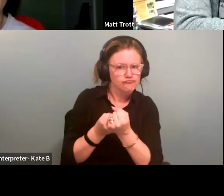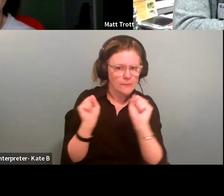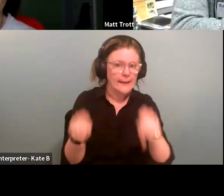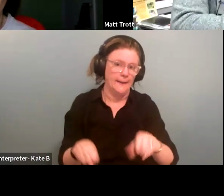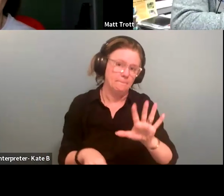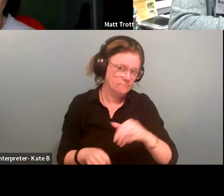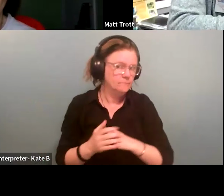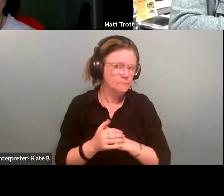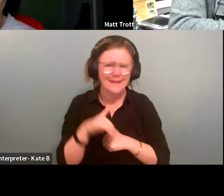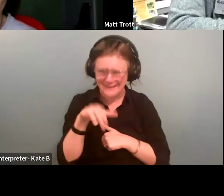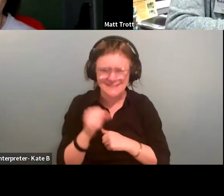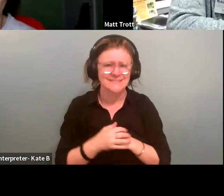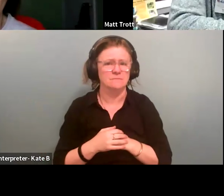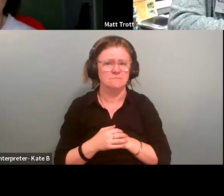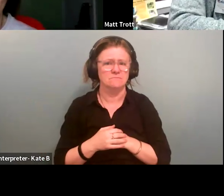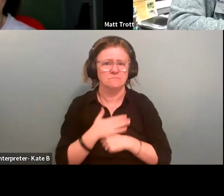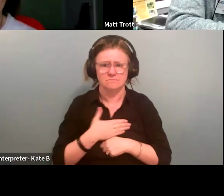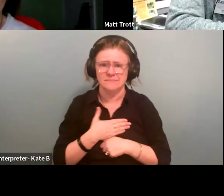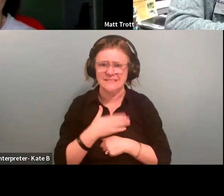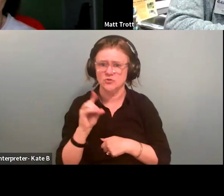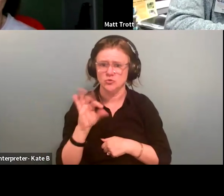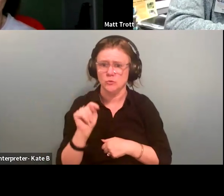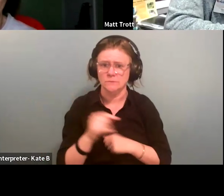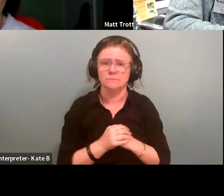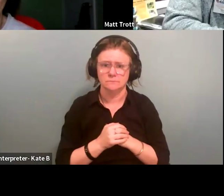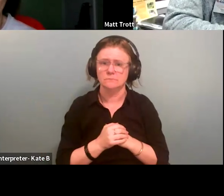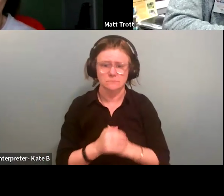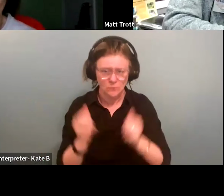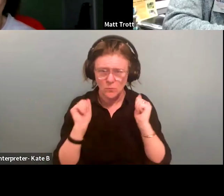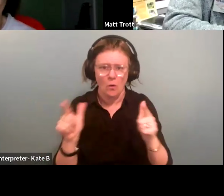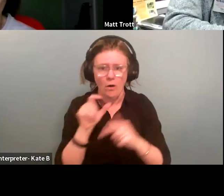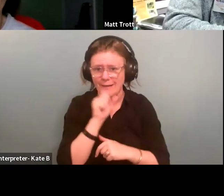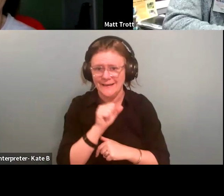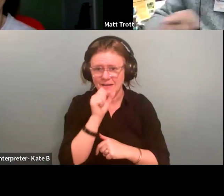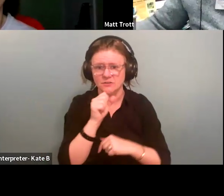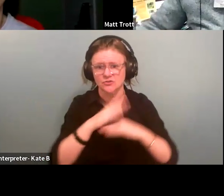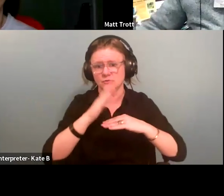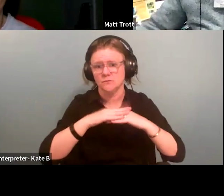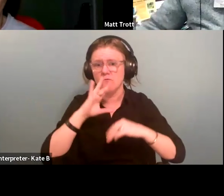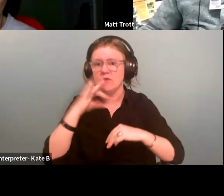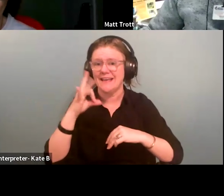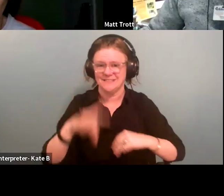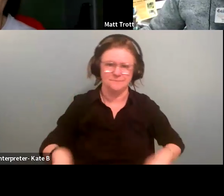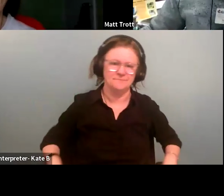So yes, that reporting line is for all ages, 18 and above.